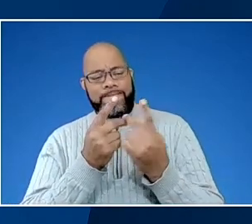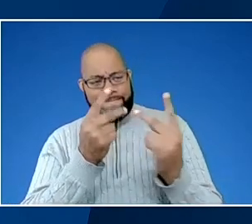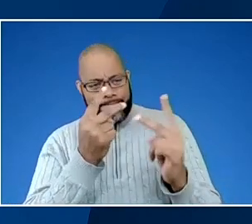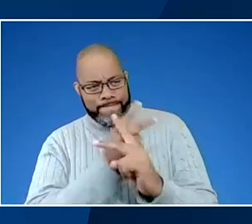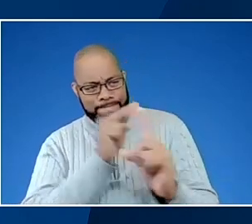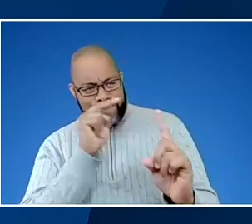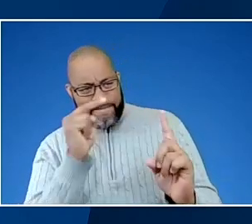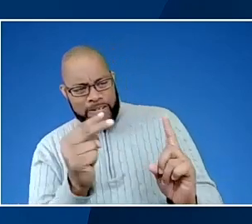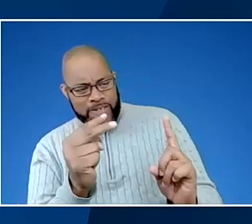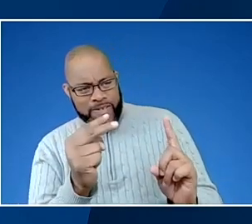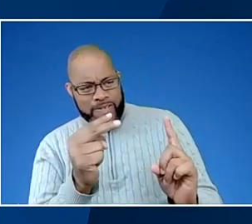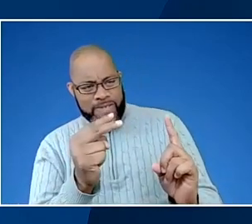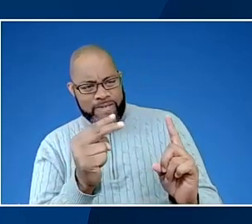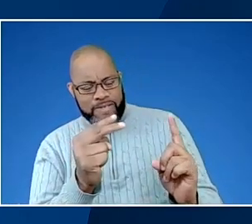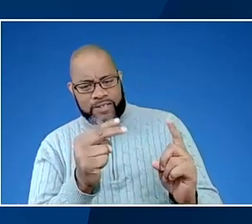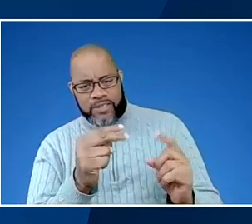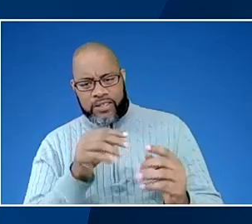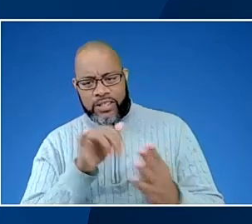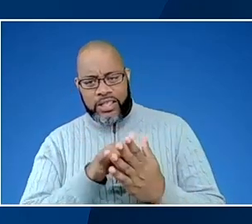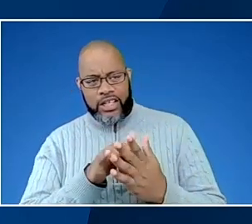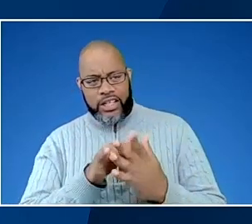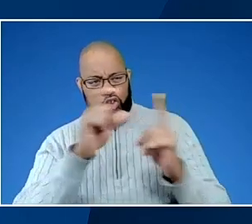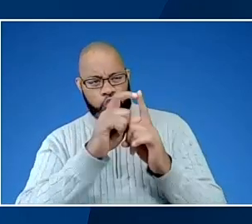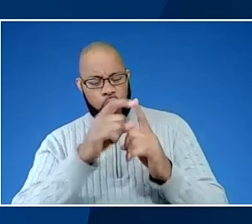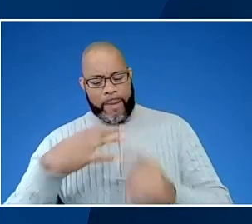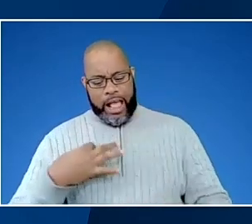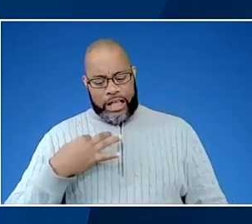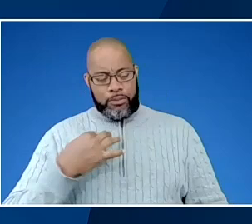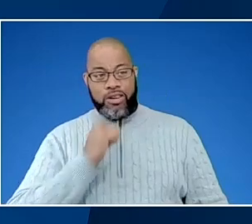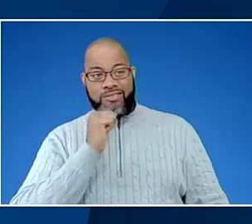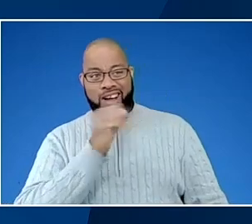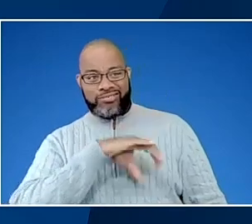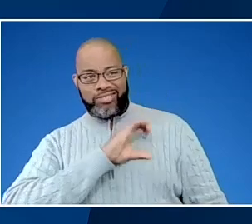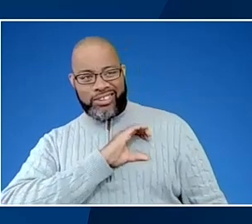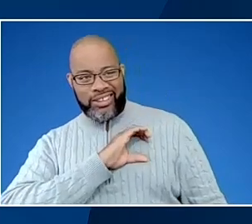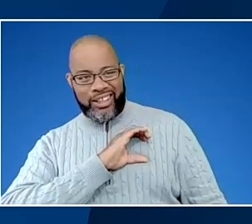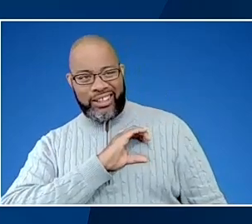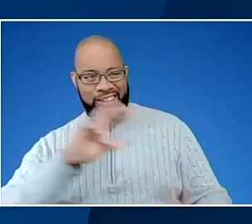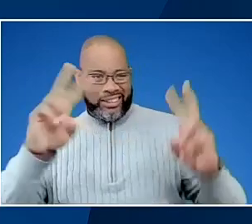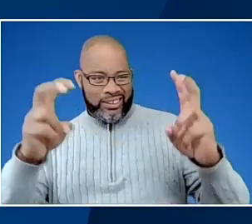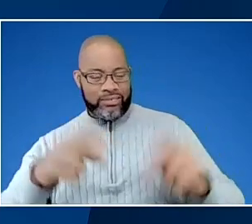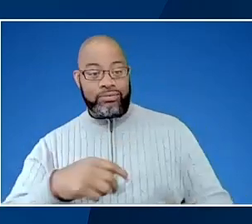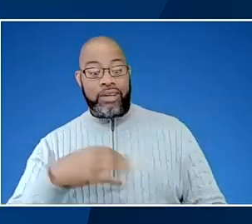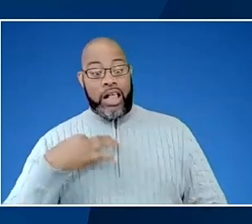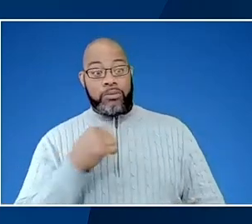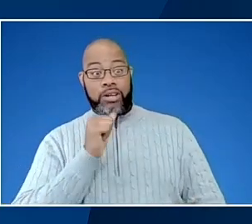eligible- like the terms eligible non-citizen. So eligible non-citizens are-